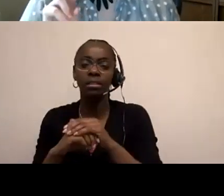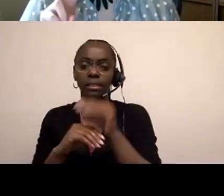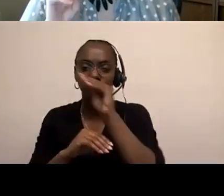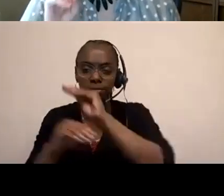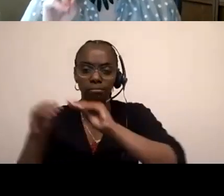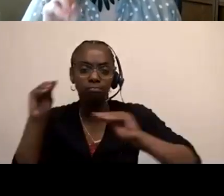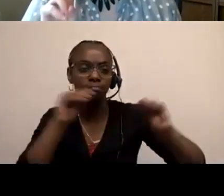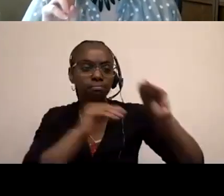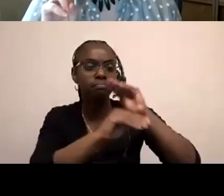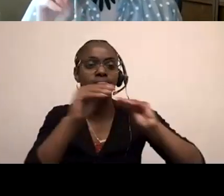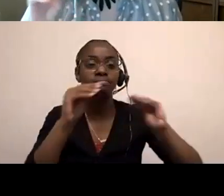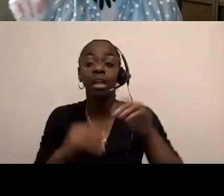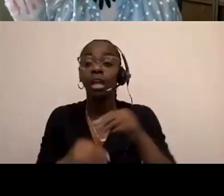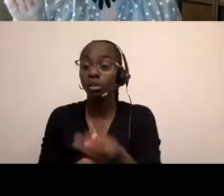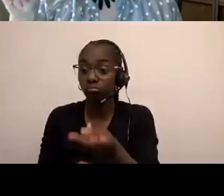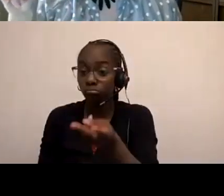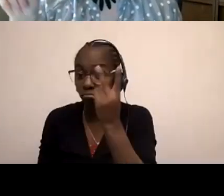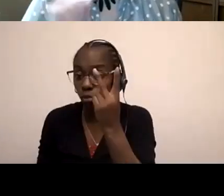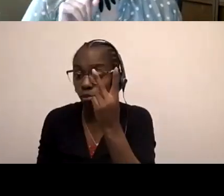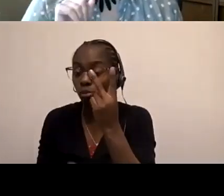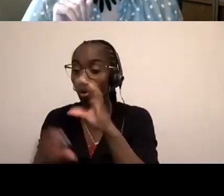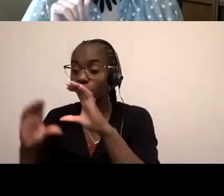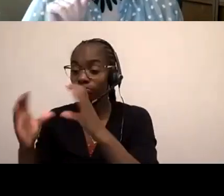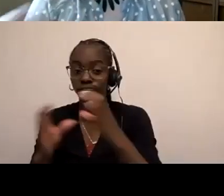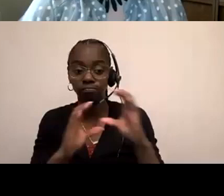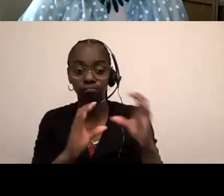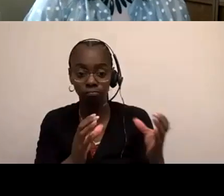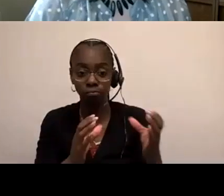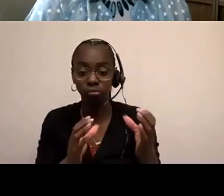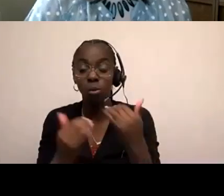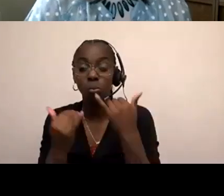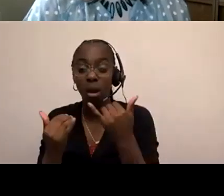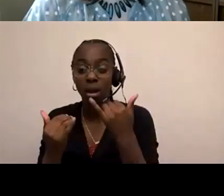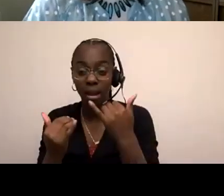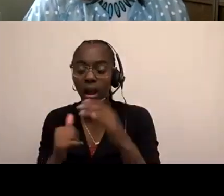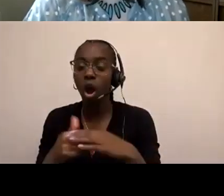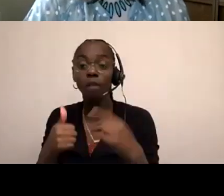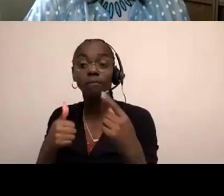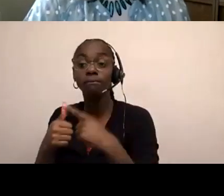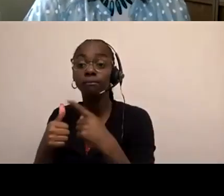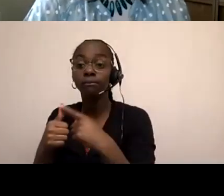KIDS I'M GOING TO TALKING ABOUT. THIS FIRST CONTINUUM WE'RE LOOKING AT IS PRIMARY FOR